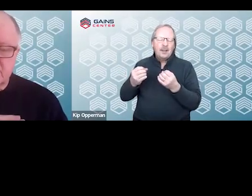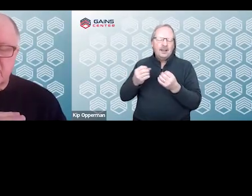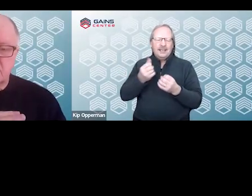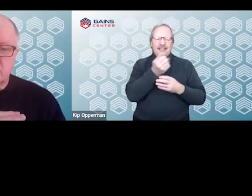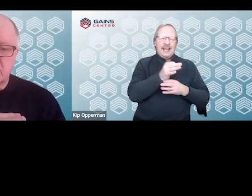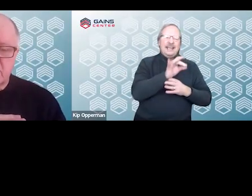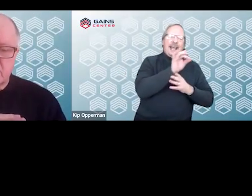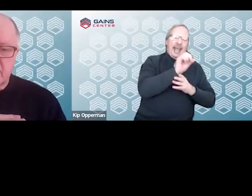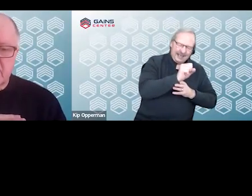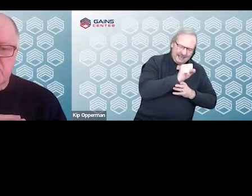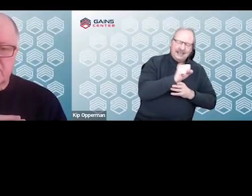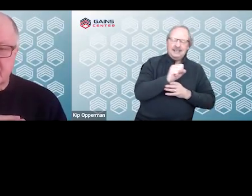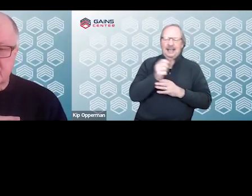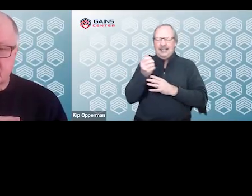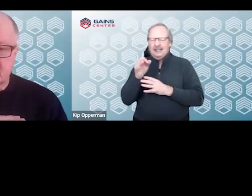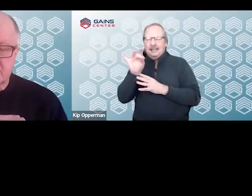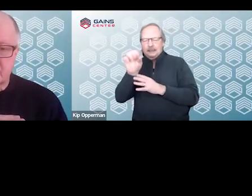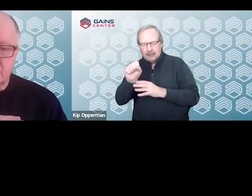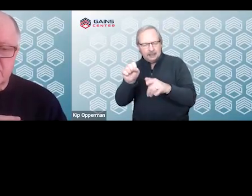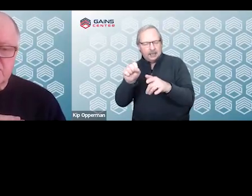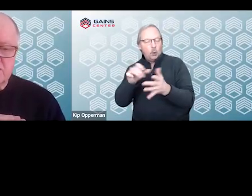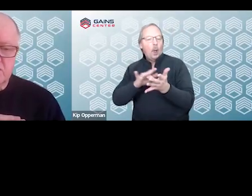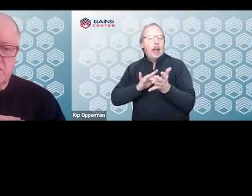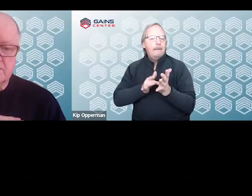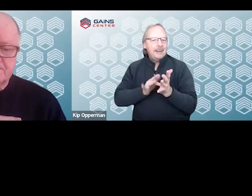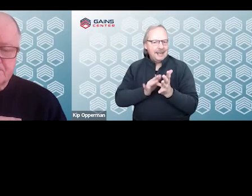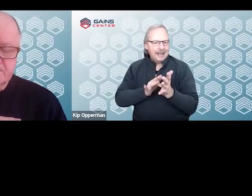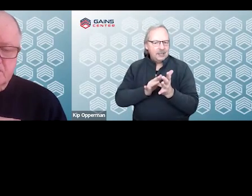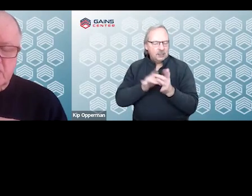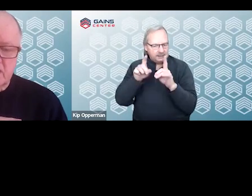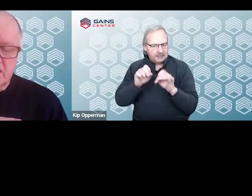I spent time doing medication testing for stimulant use disorder.